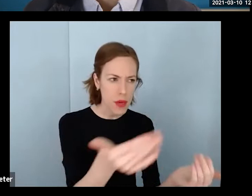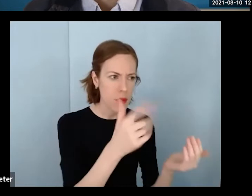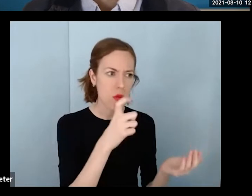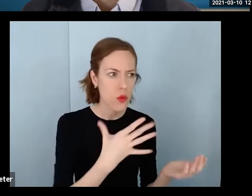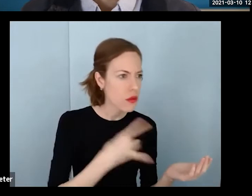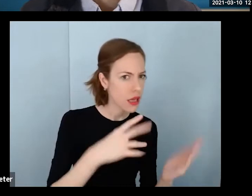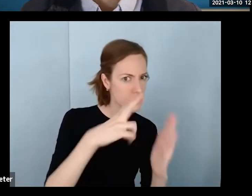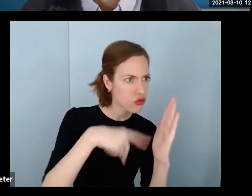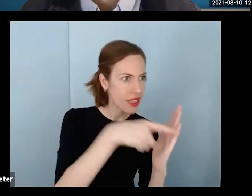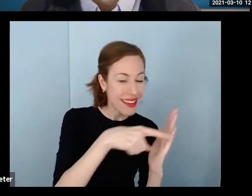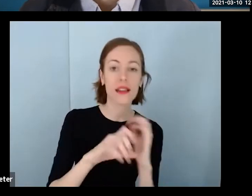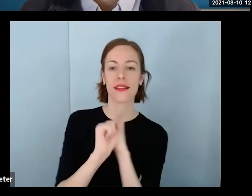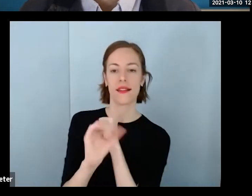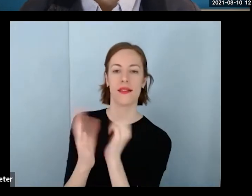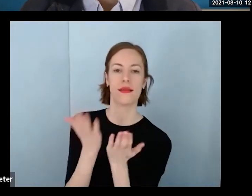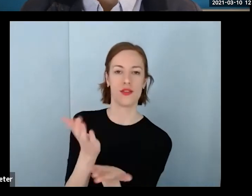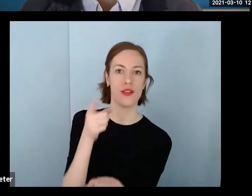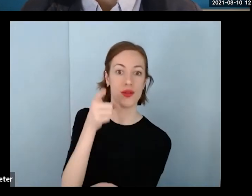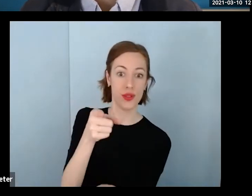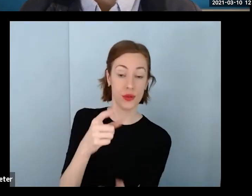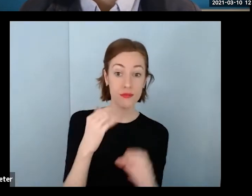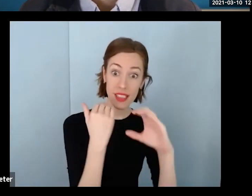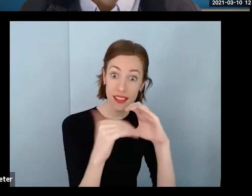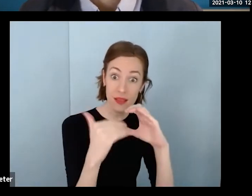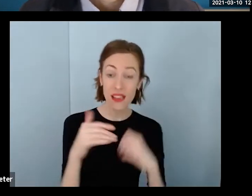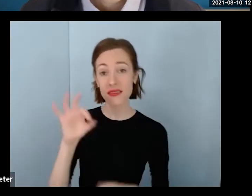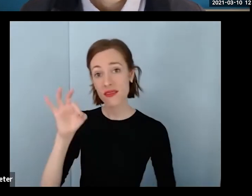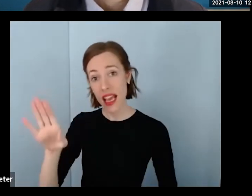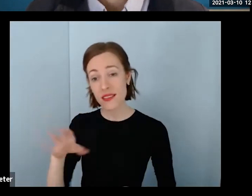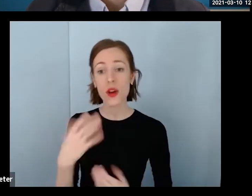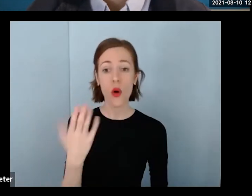sites like Facebook, or in the case of Reddit, the core product.